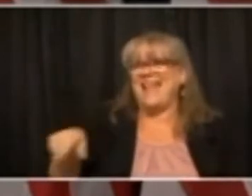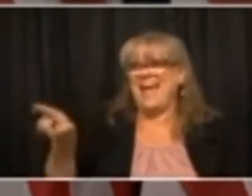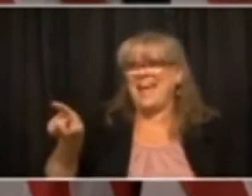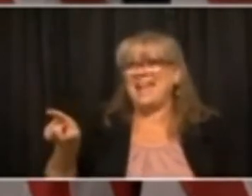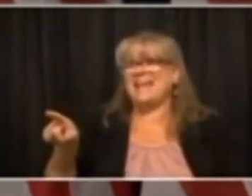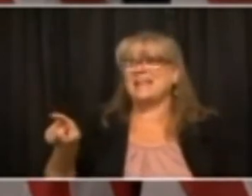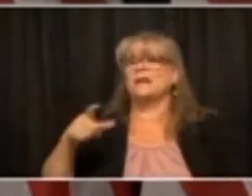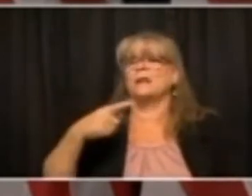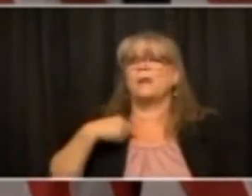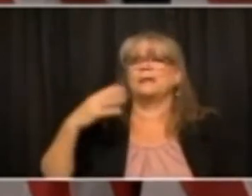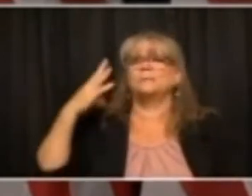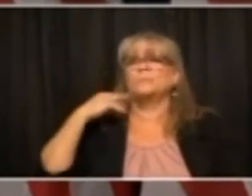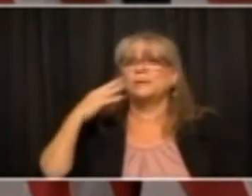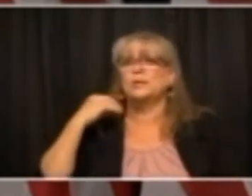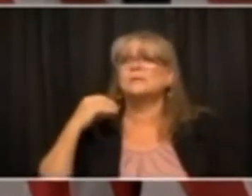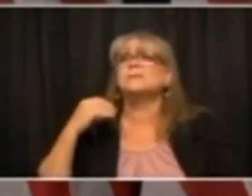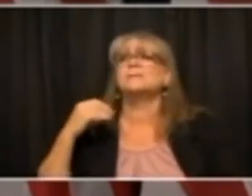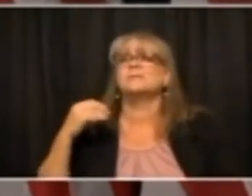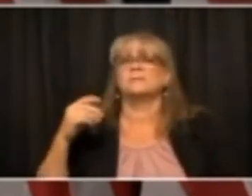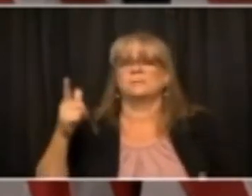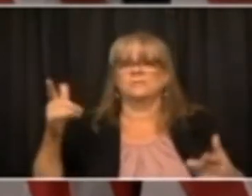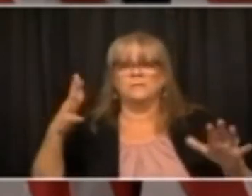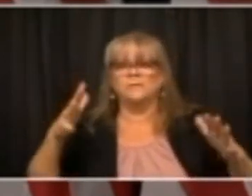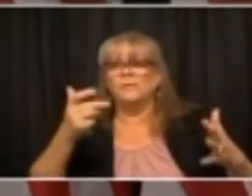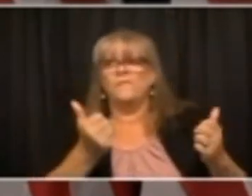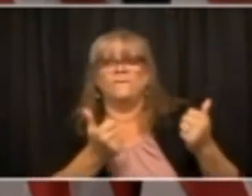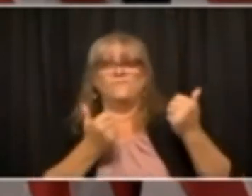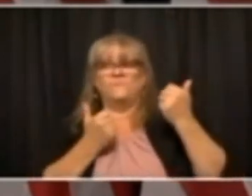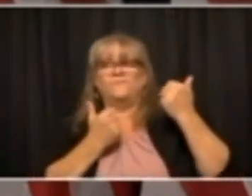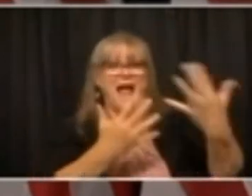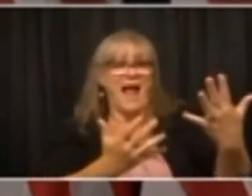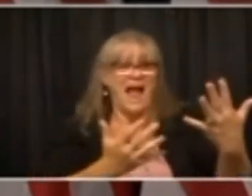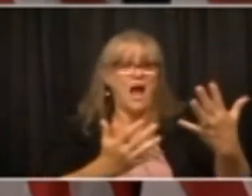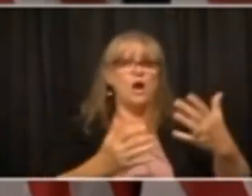both sides the north and south side of the fire but there are also parts of